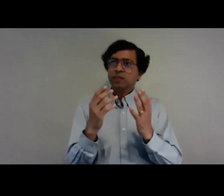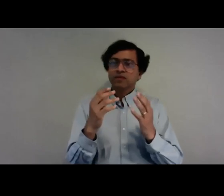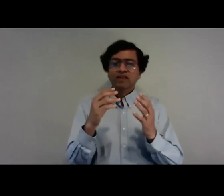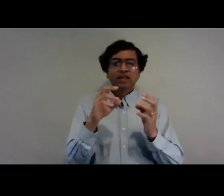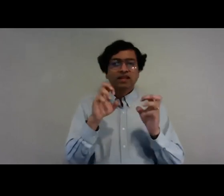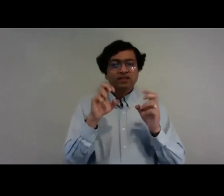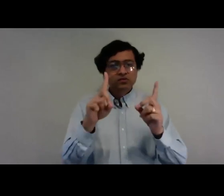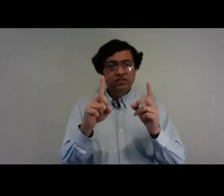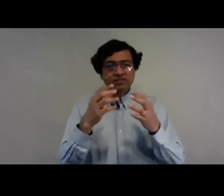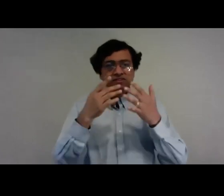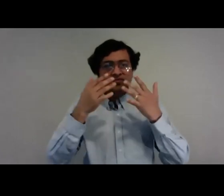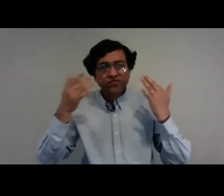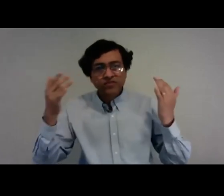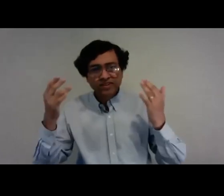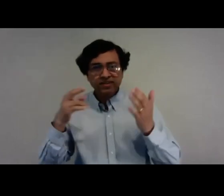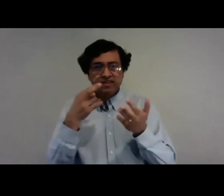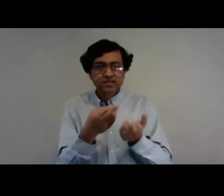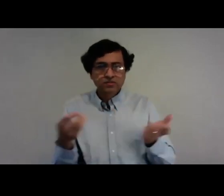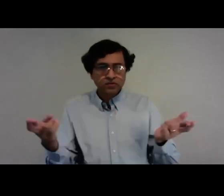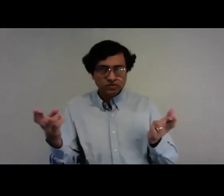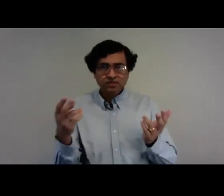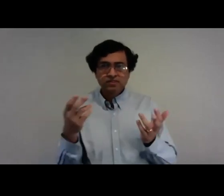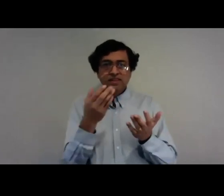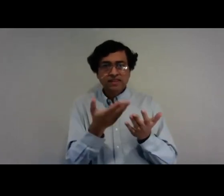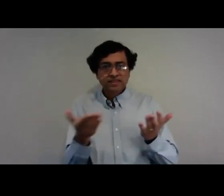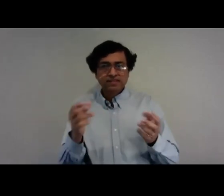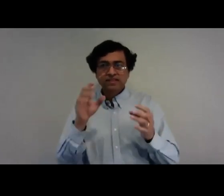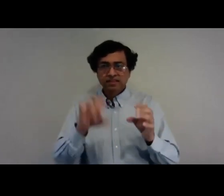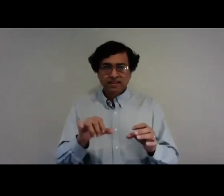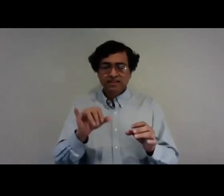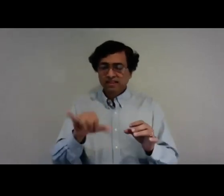And make a list of educator-friendly resources.